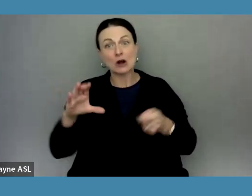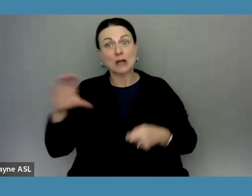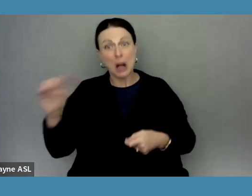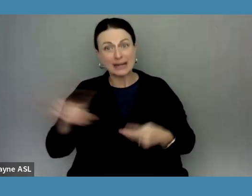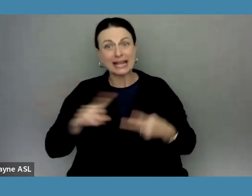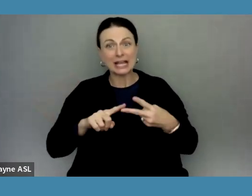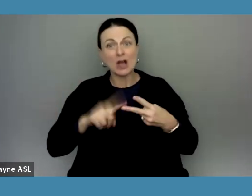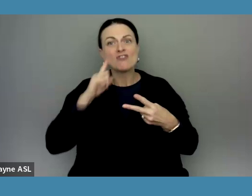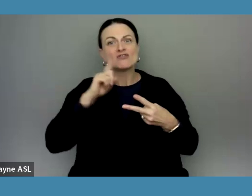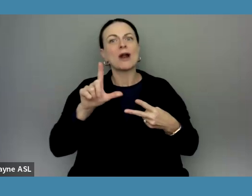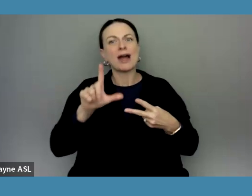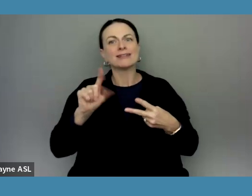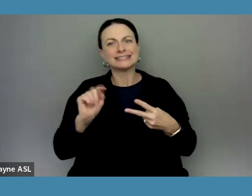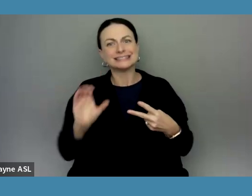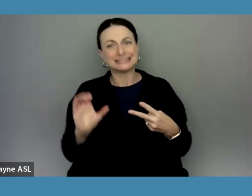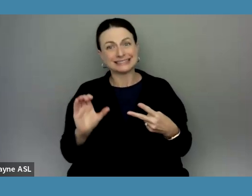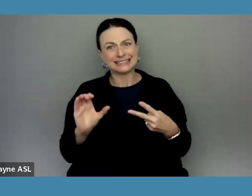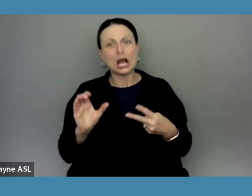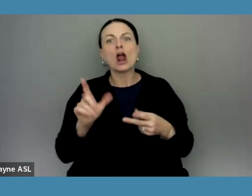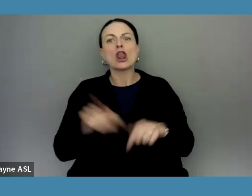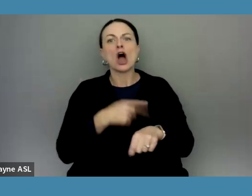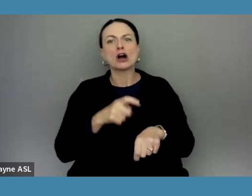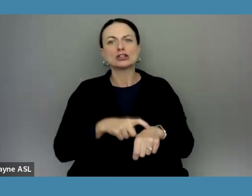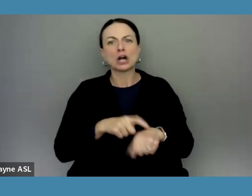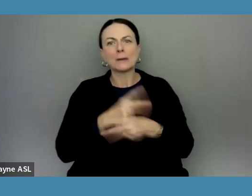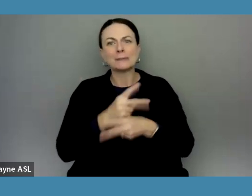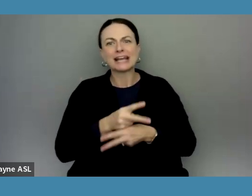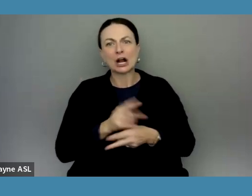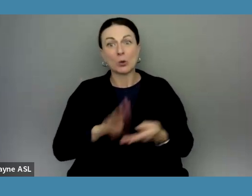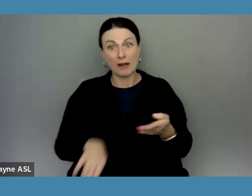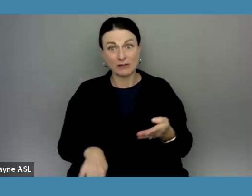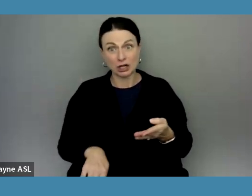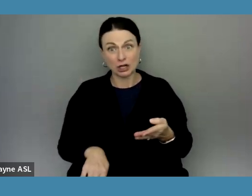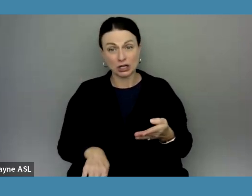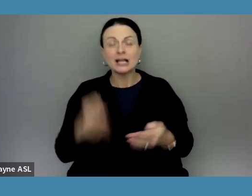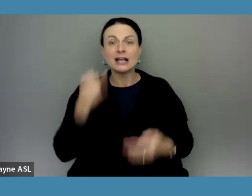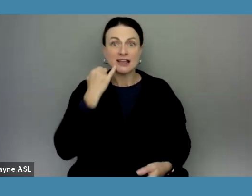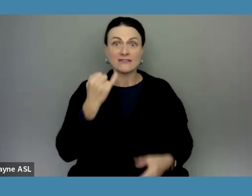So an individual receiving LTC waiver services.